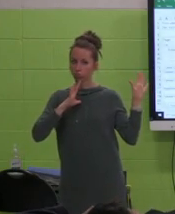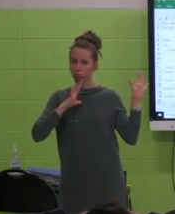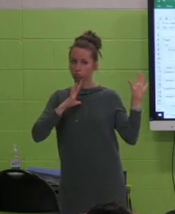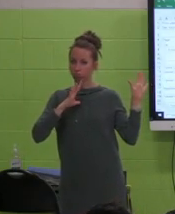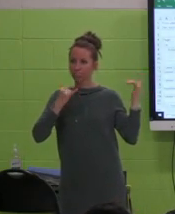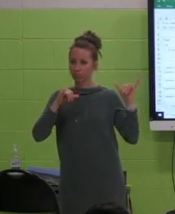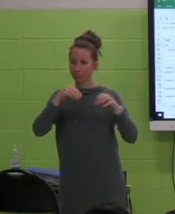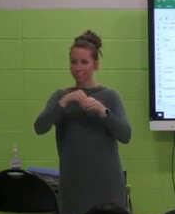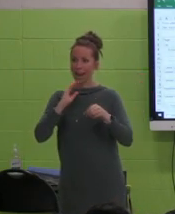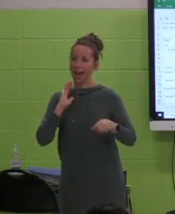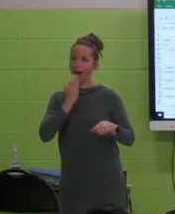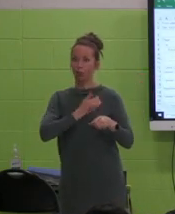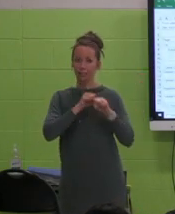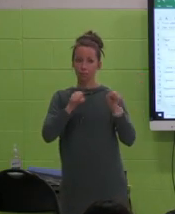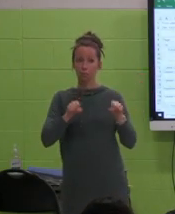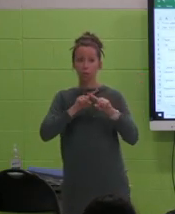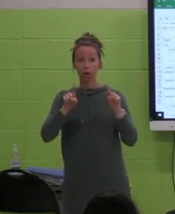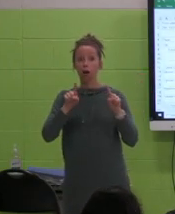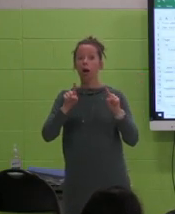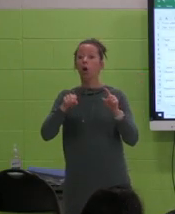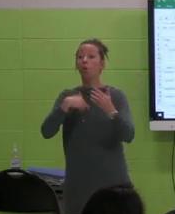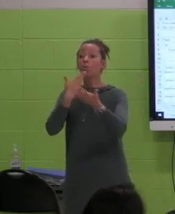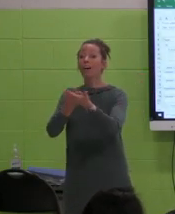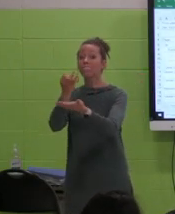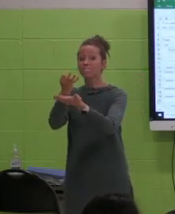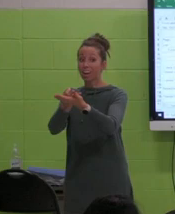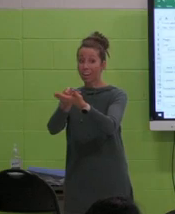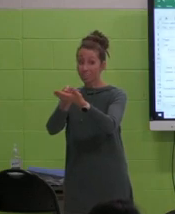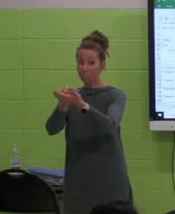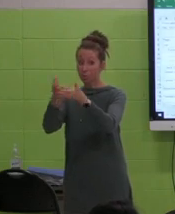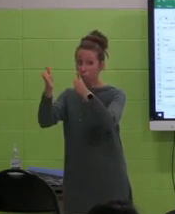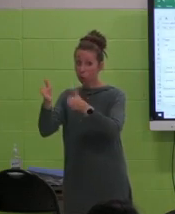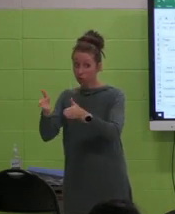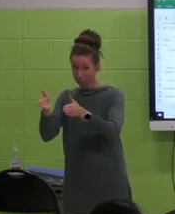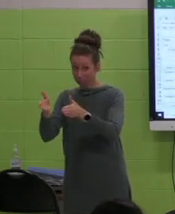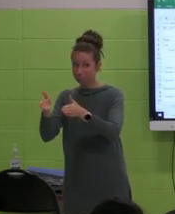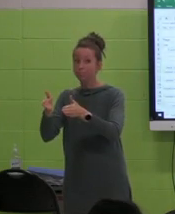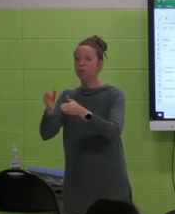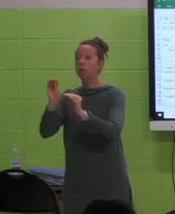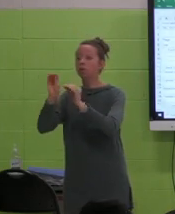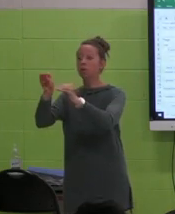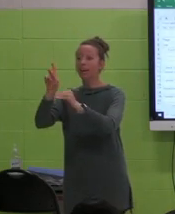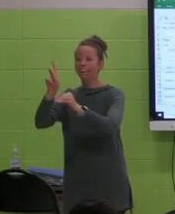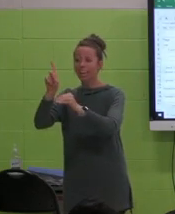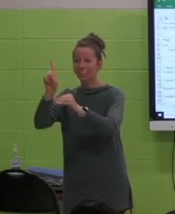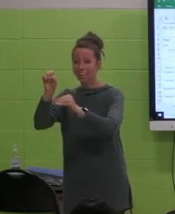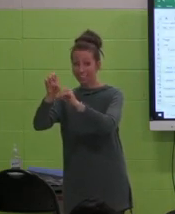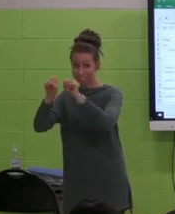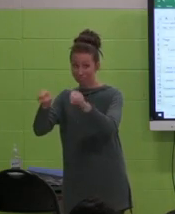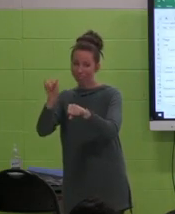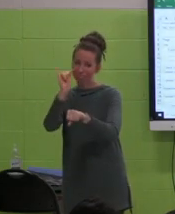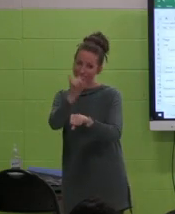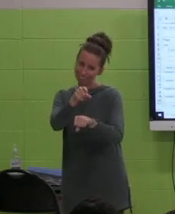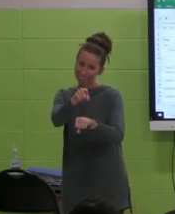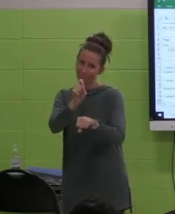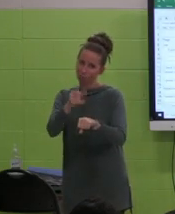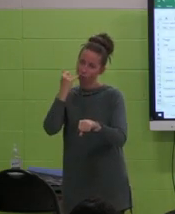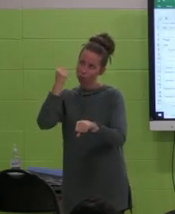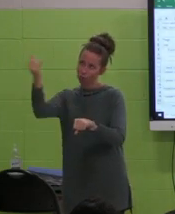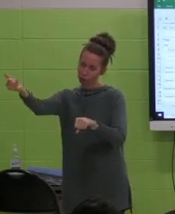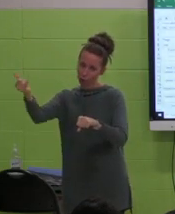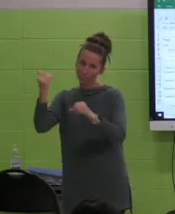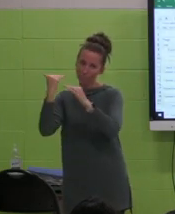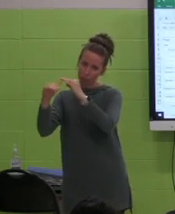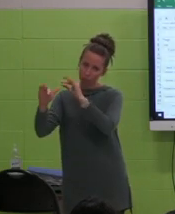system once it reaches finance officer and they put it into KDE system then you need to contact